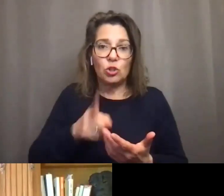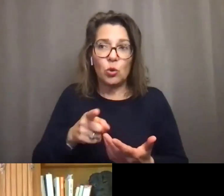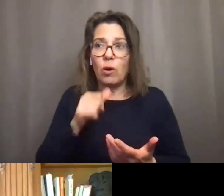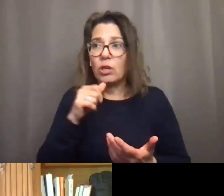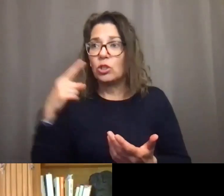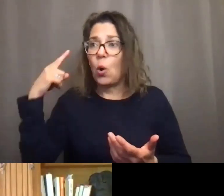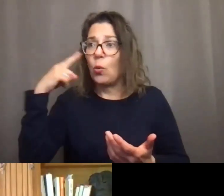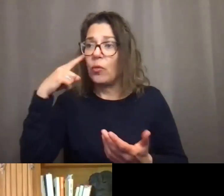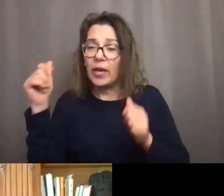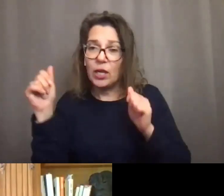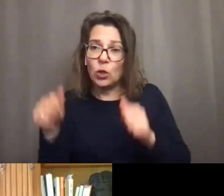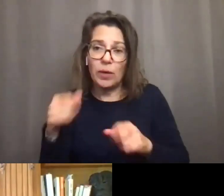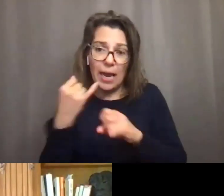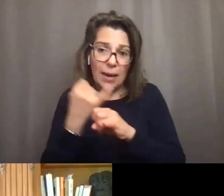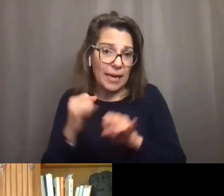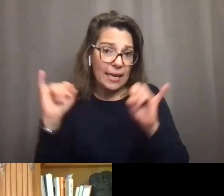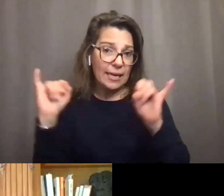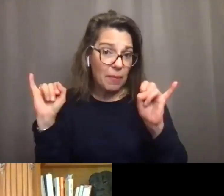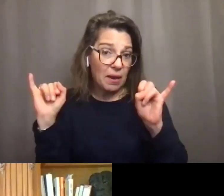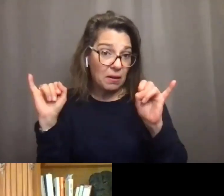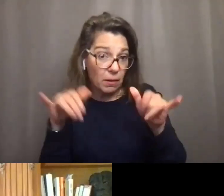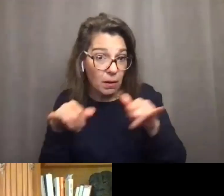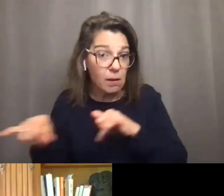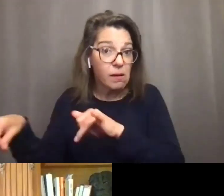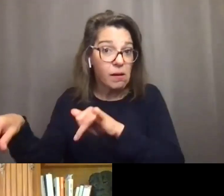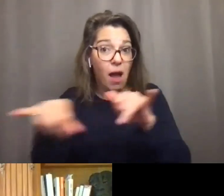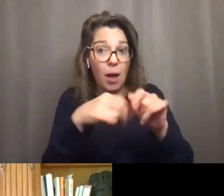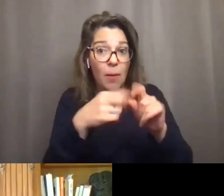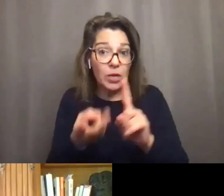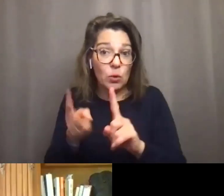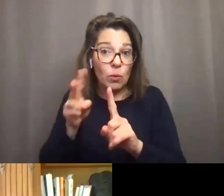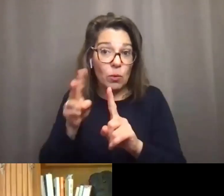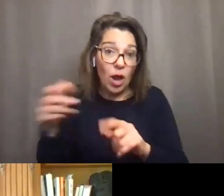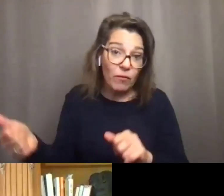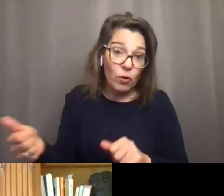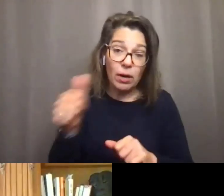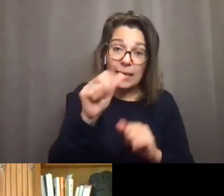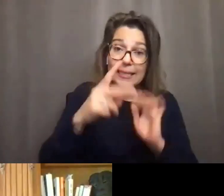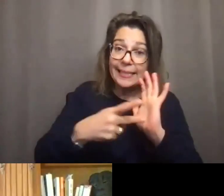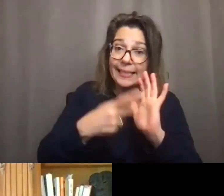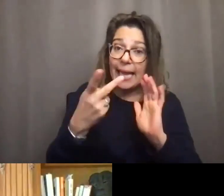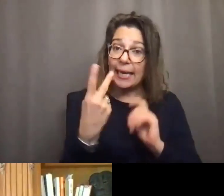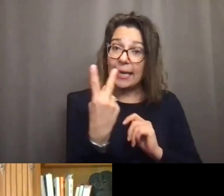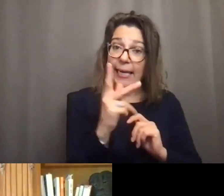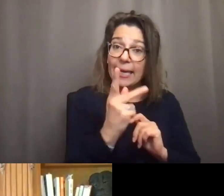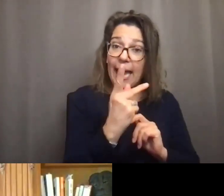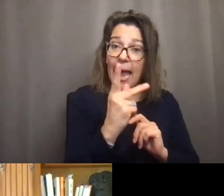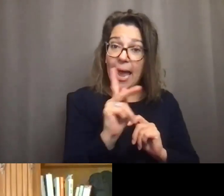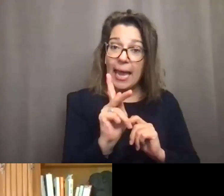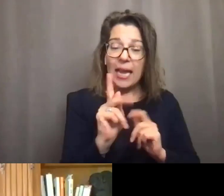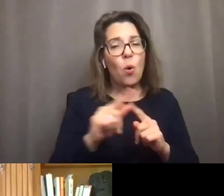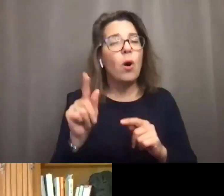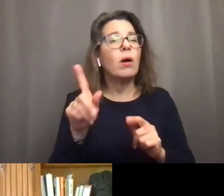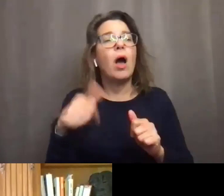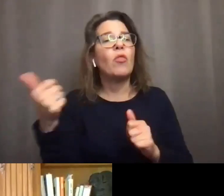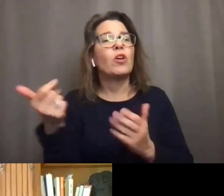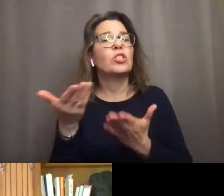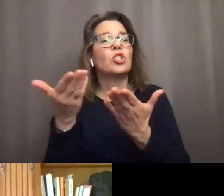What is the relationship, or what are the expectations in how to communicate with the POs regarding progress reports? Nastaran Zahir: That's a really good question.